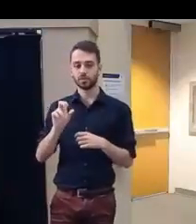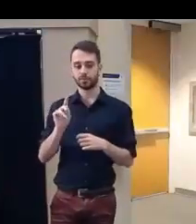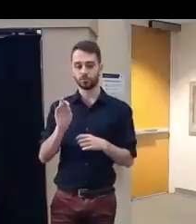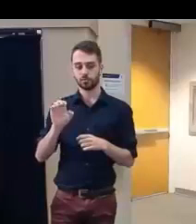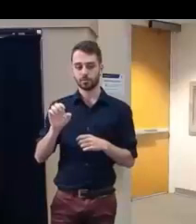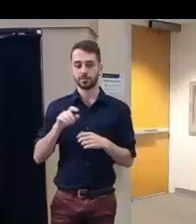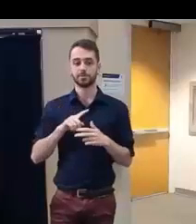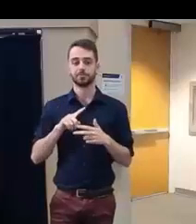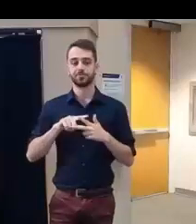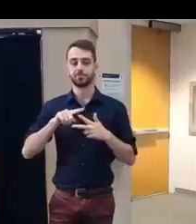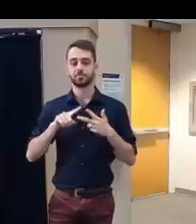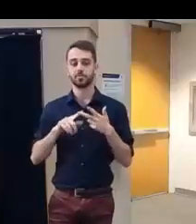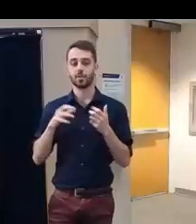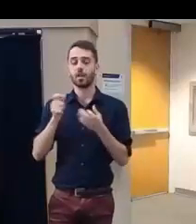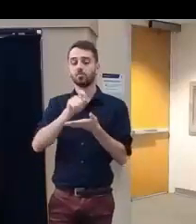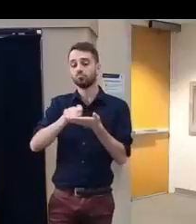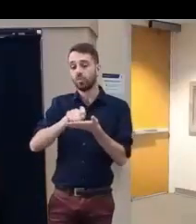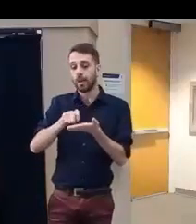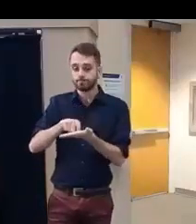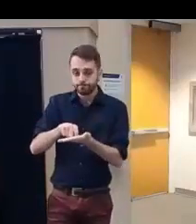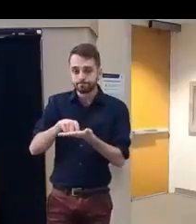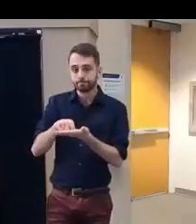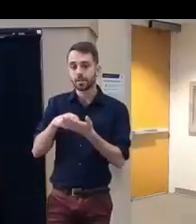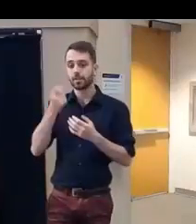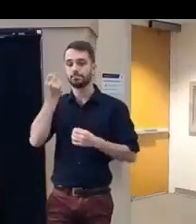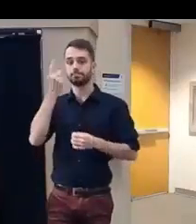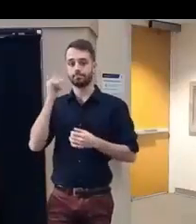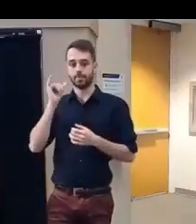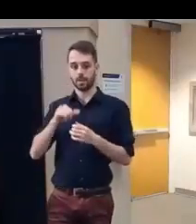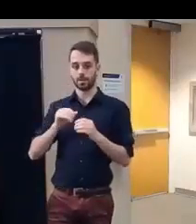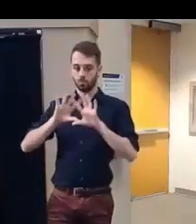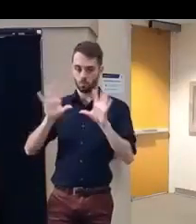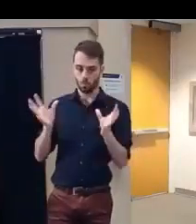written communication that effectively conveys Impressions with the whole Healthcare team